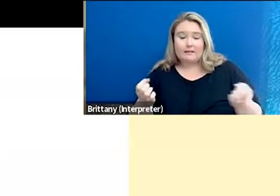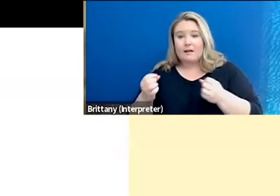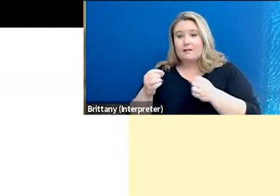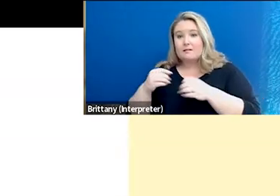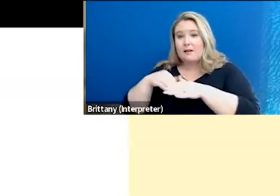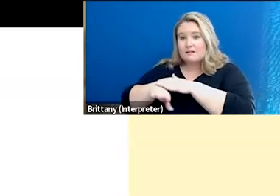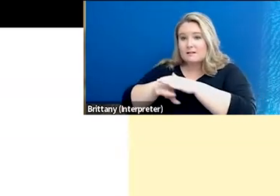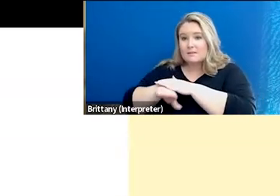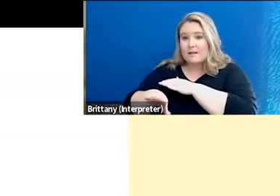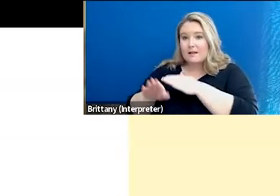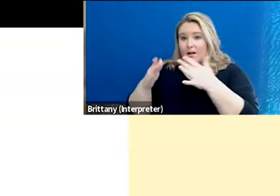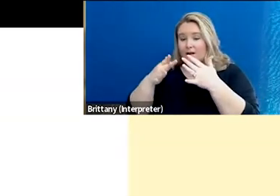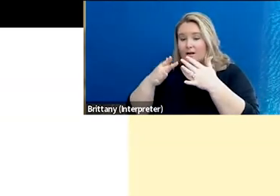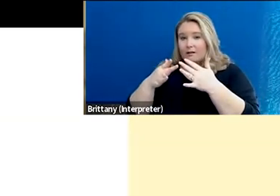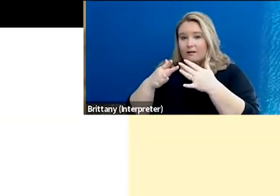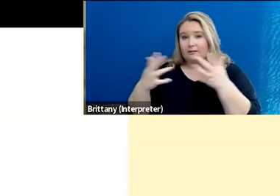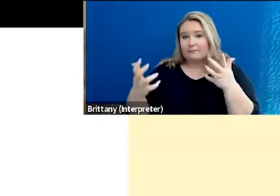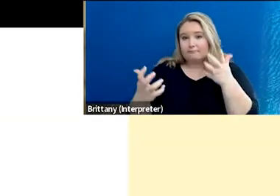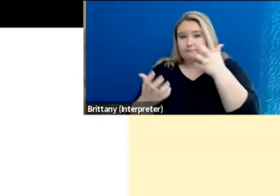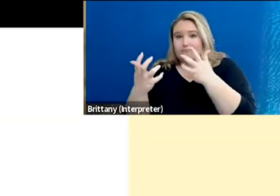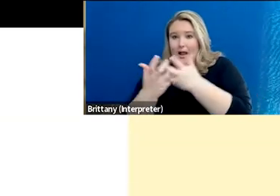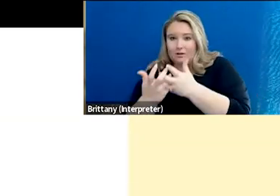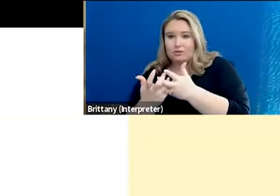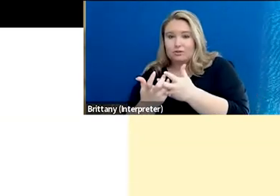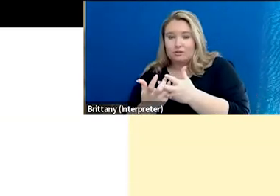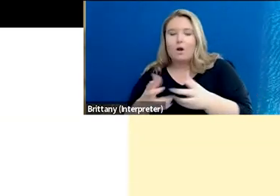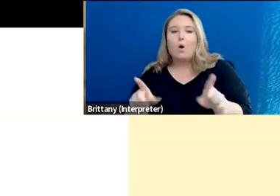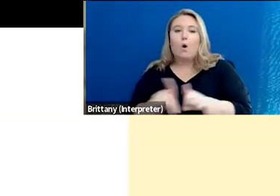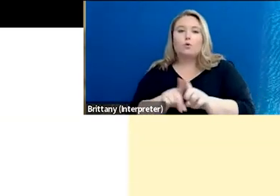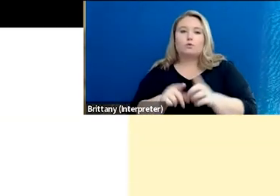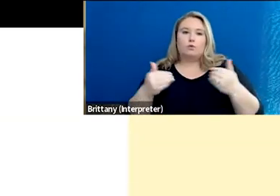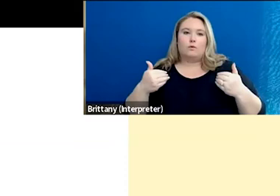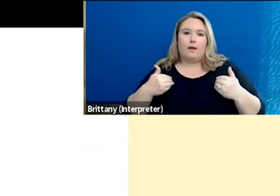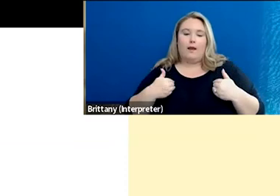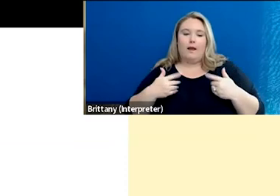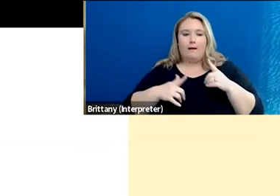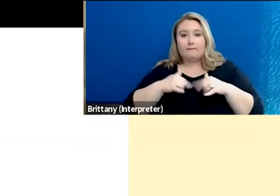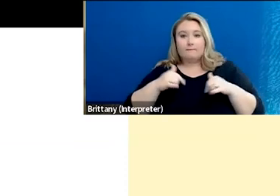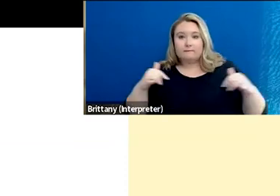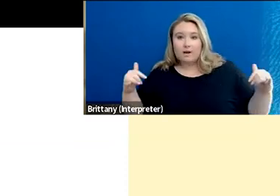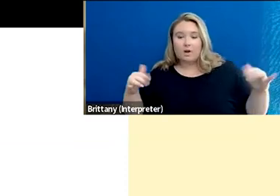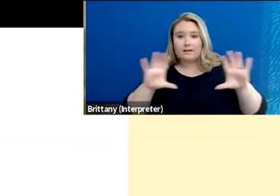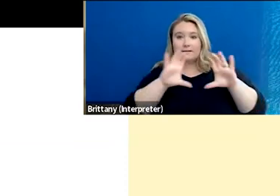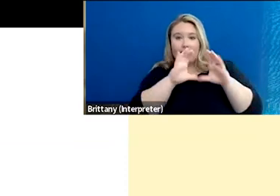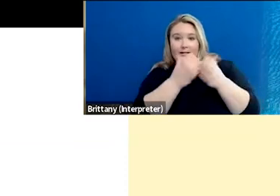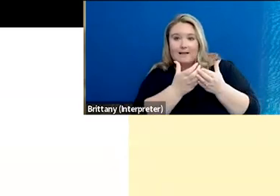we also do offer various classes and fitness and physical activity options